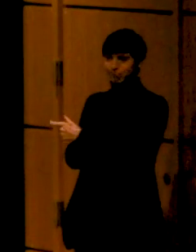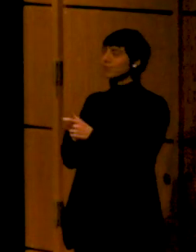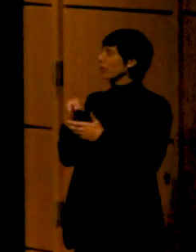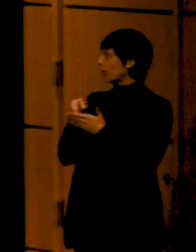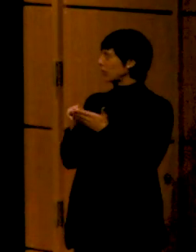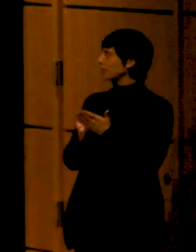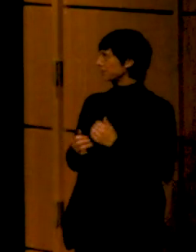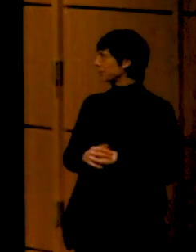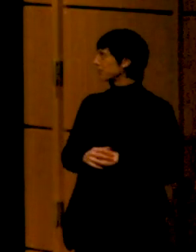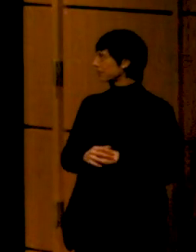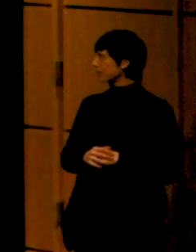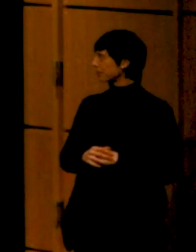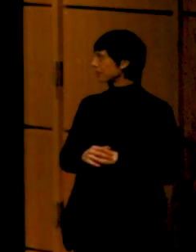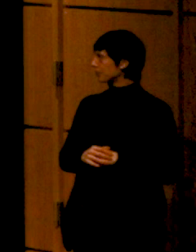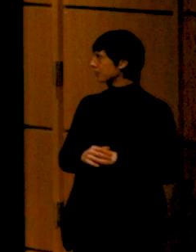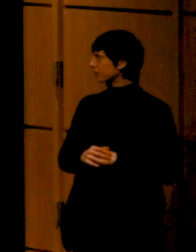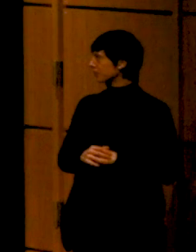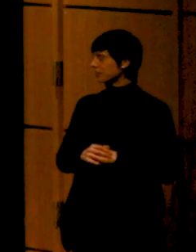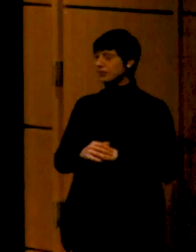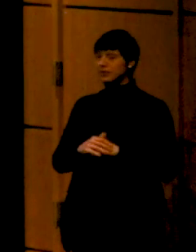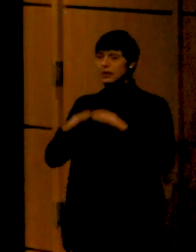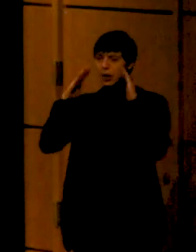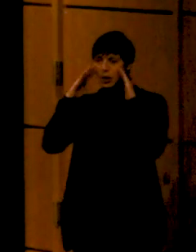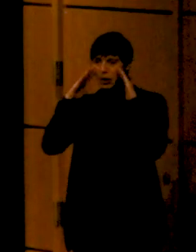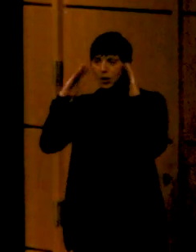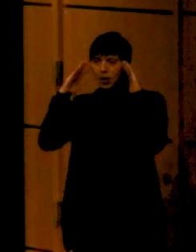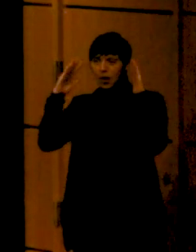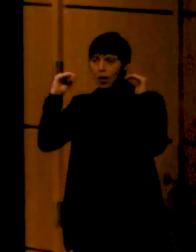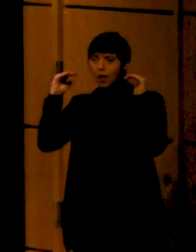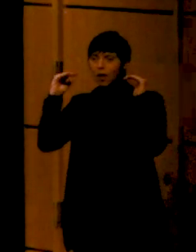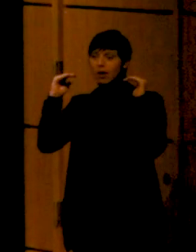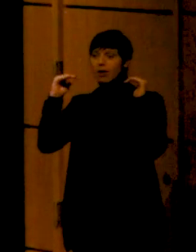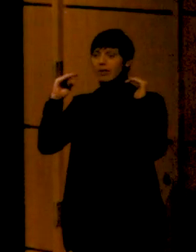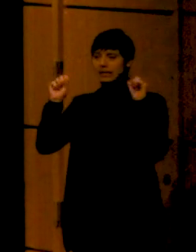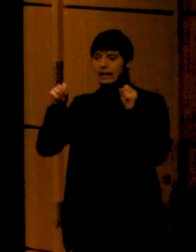And so I hope this comes from out of the woodwork at some point, we tried really hard.